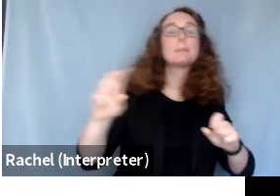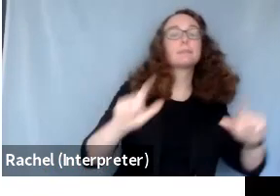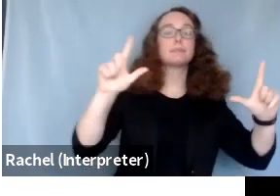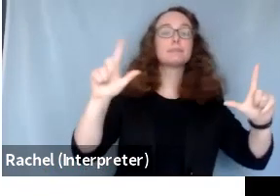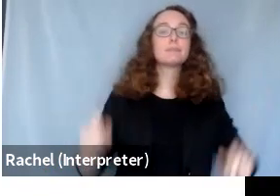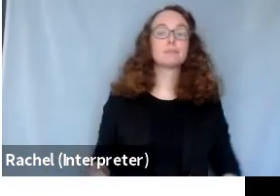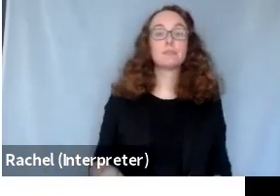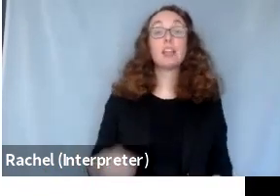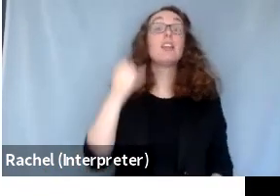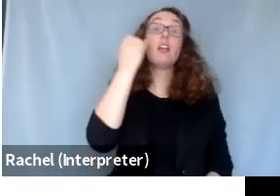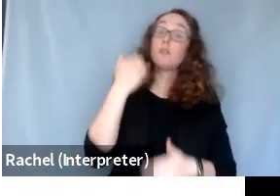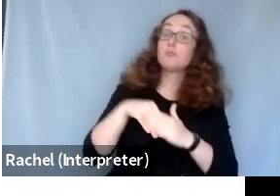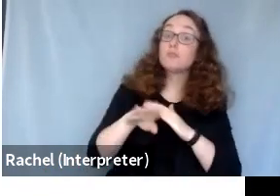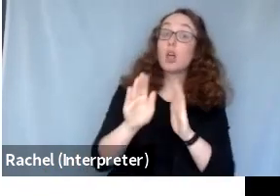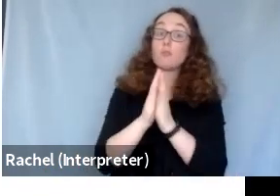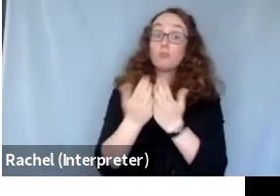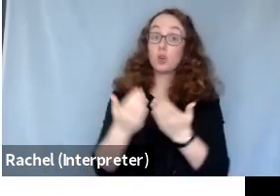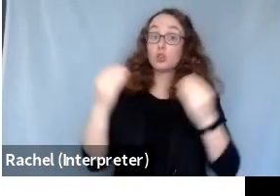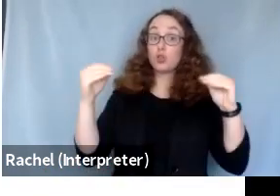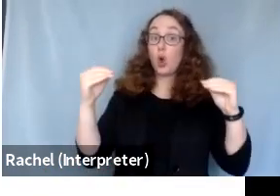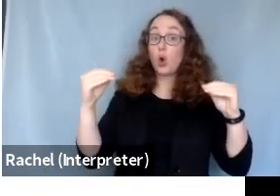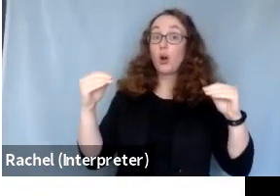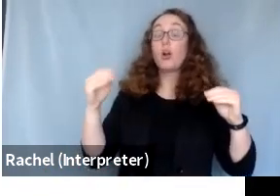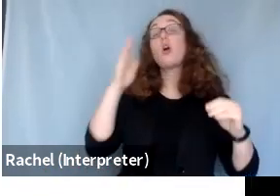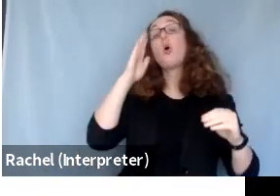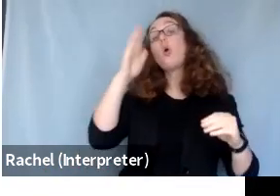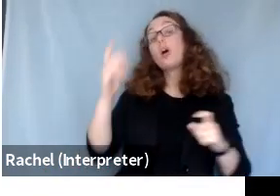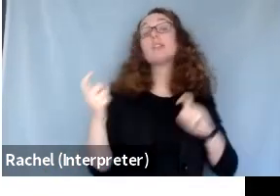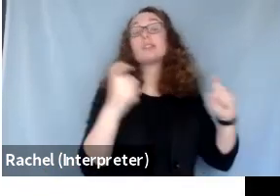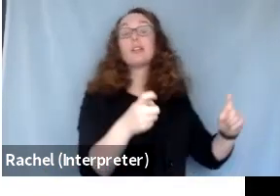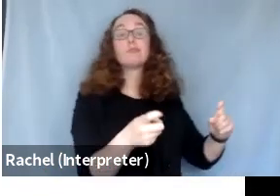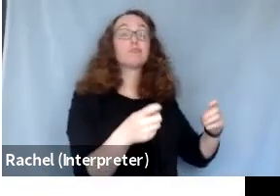you the website that you you must go to for this particular title.